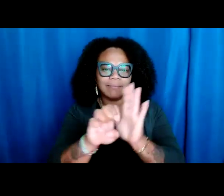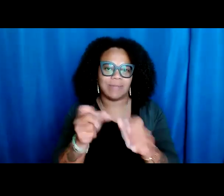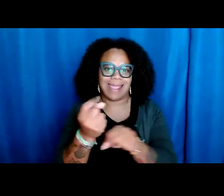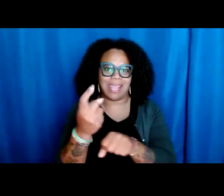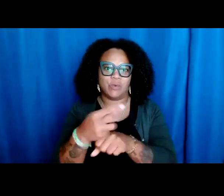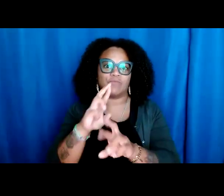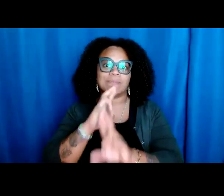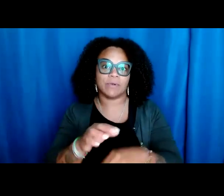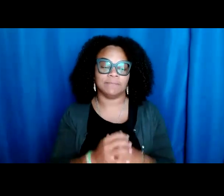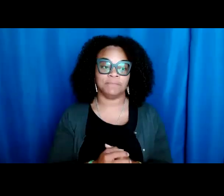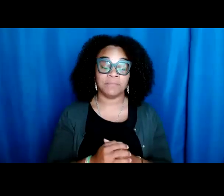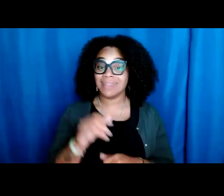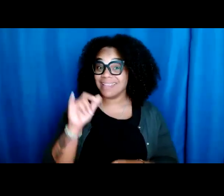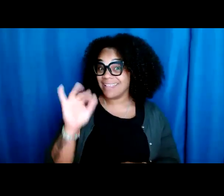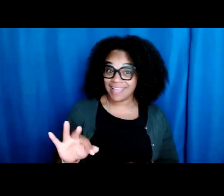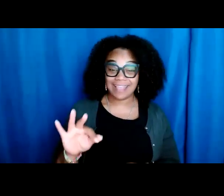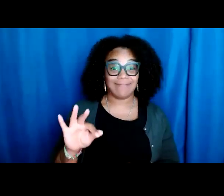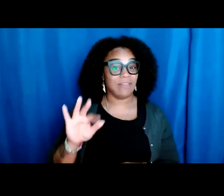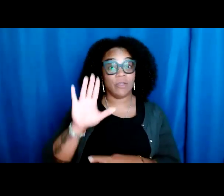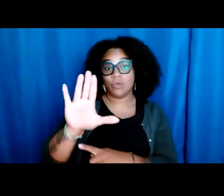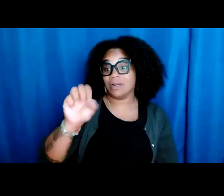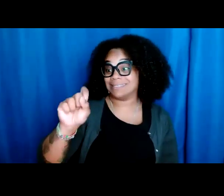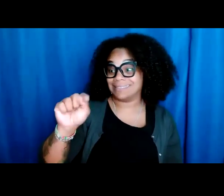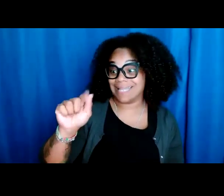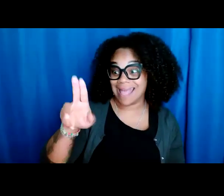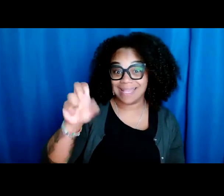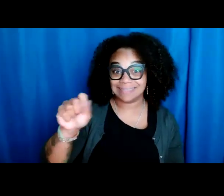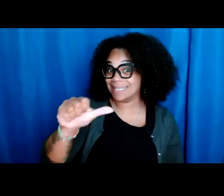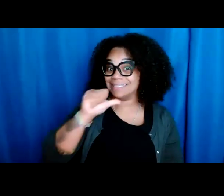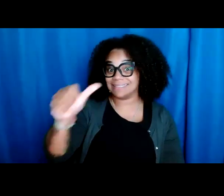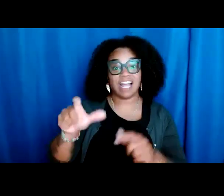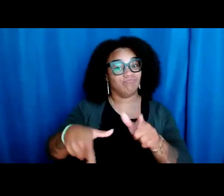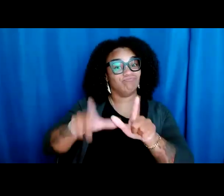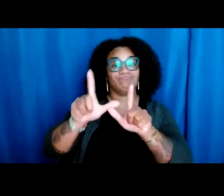If your status is not in good standing, and you have not yet opened your bank account,